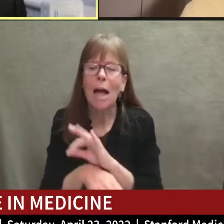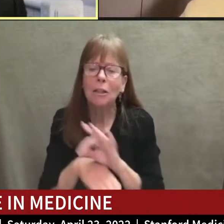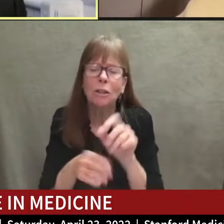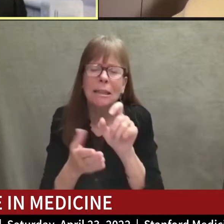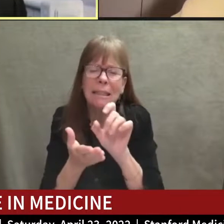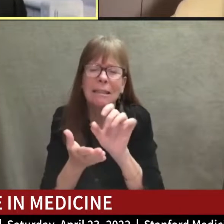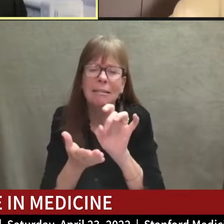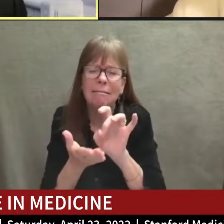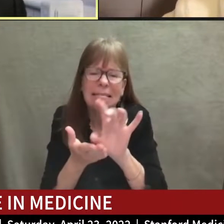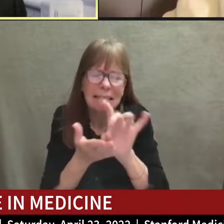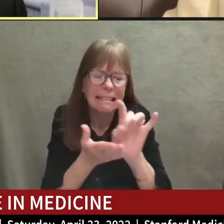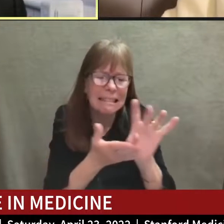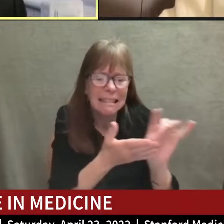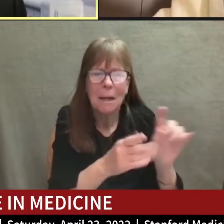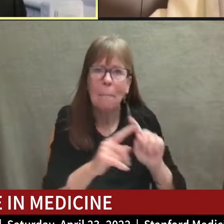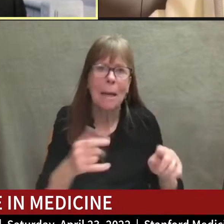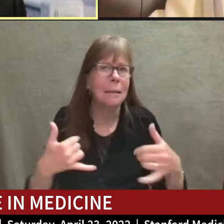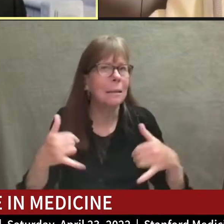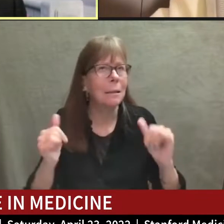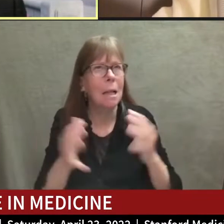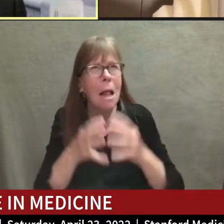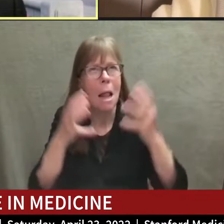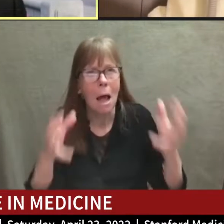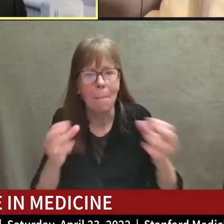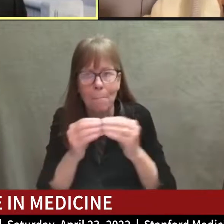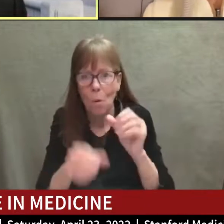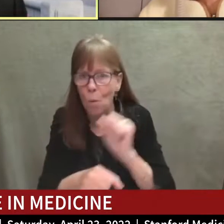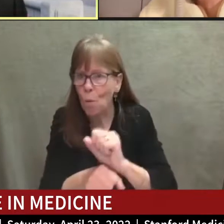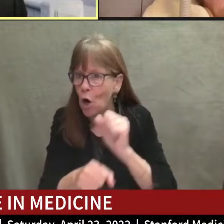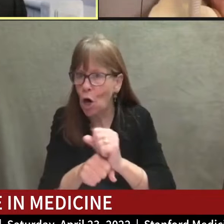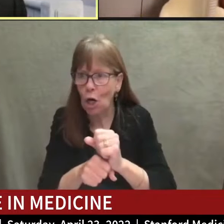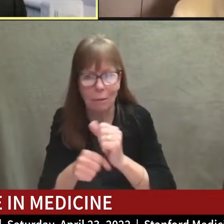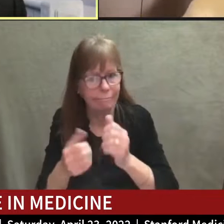long way to go. And so I was proud that we actually improved those quite a bit.